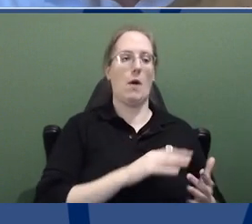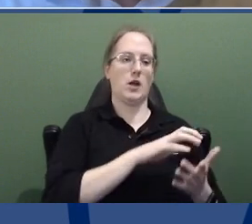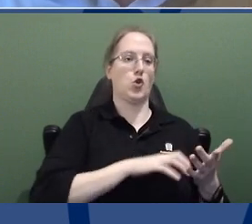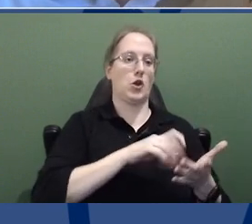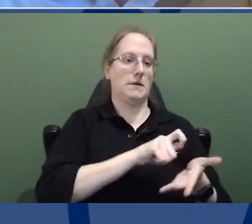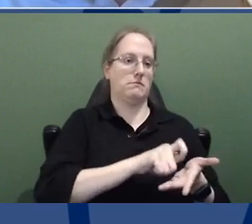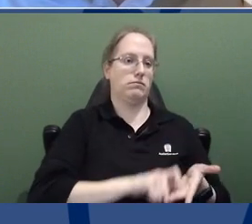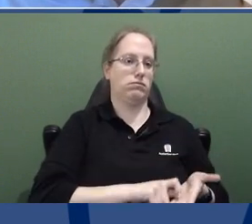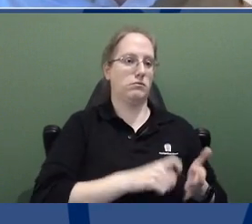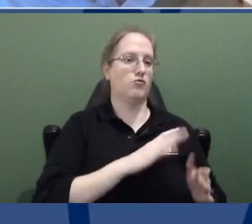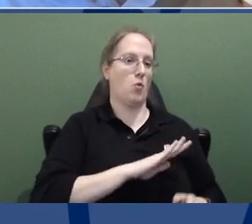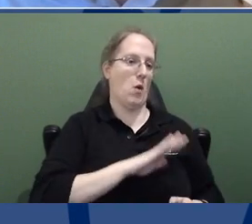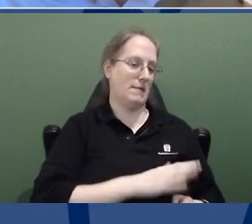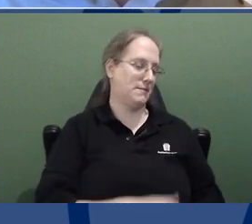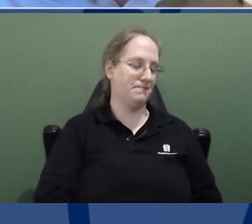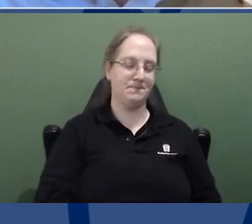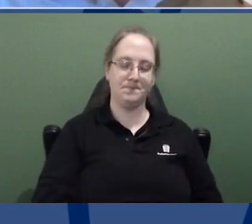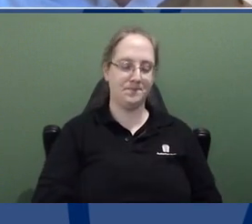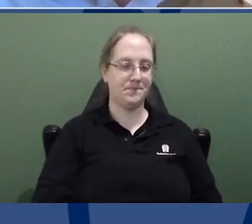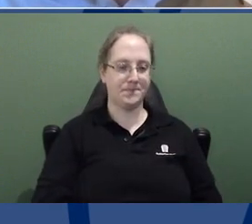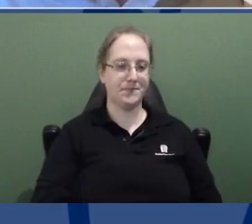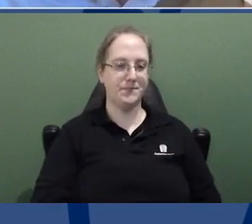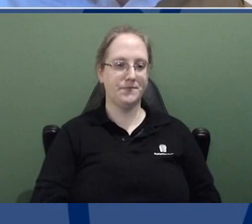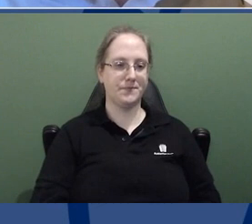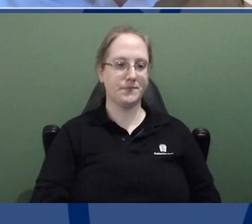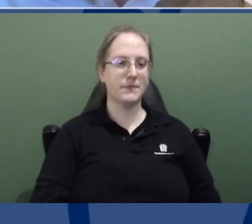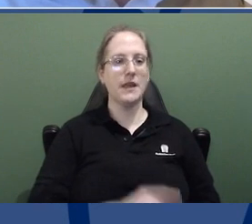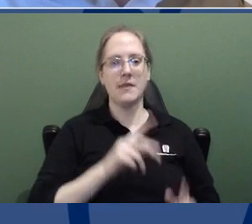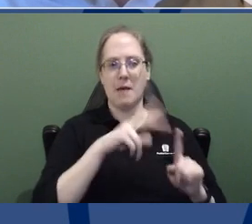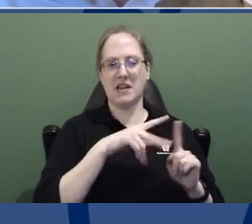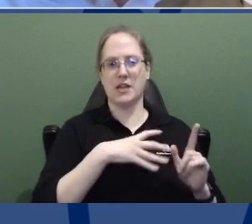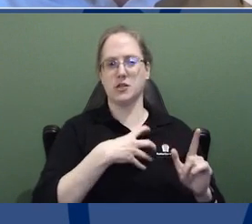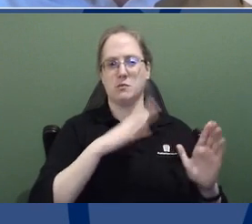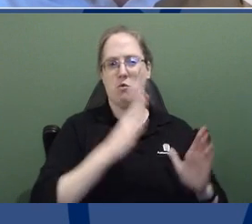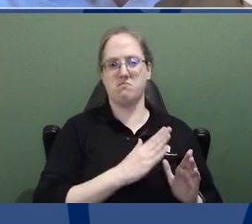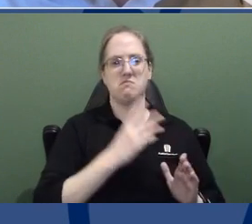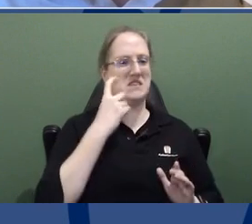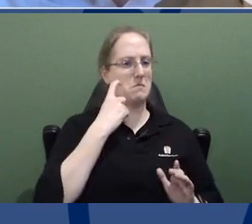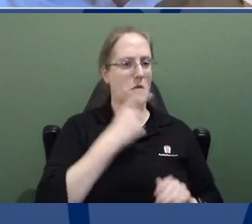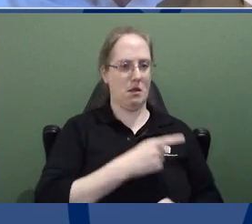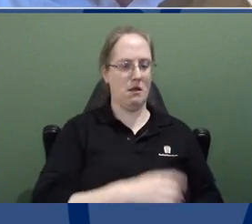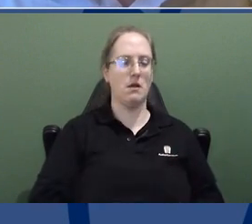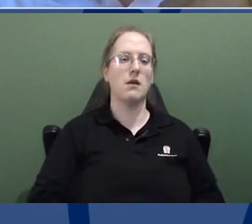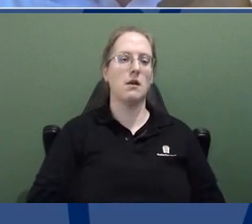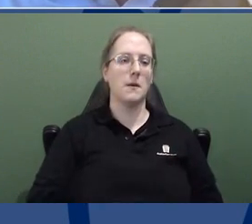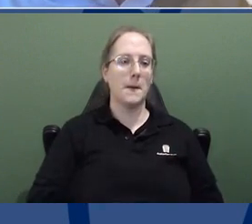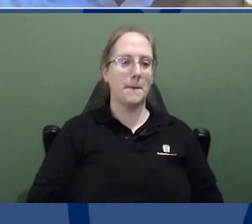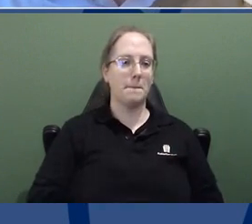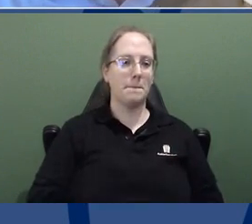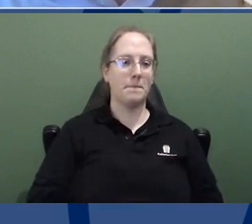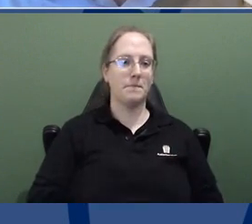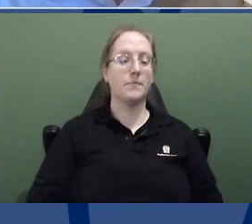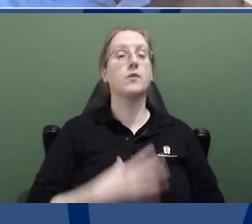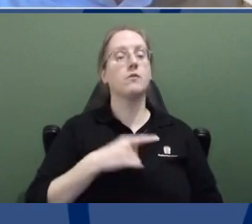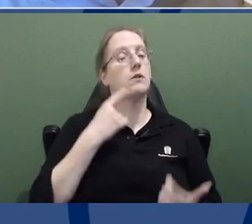for the application. So you need to ‑ they will need to submit evidence of turnover to